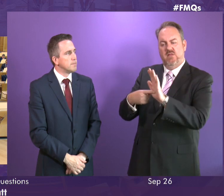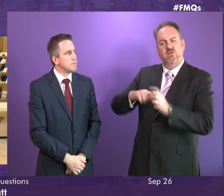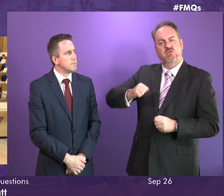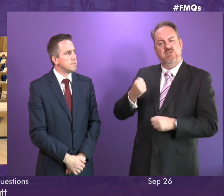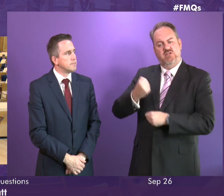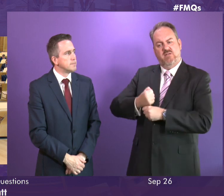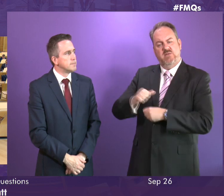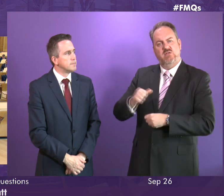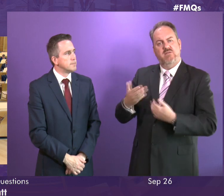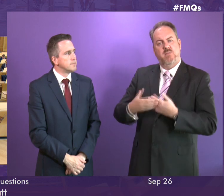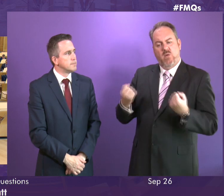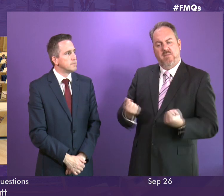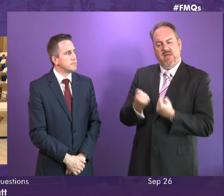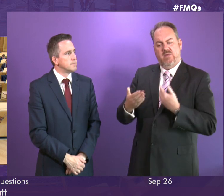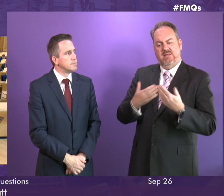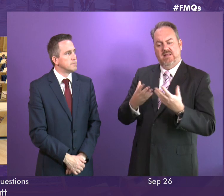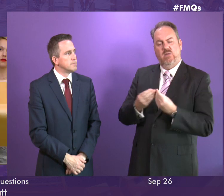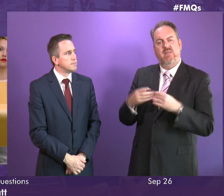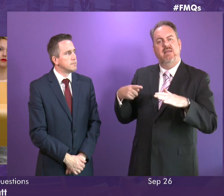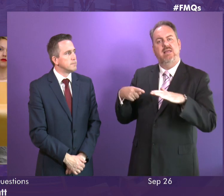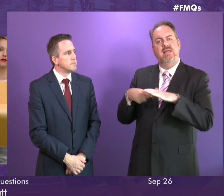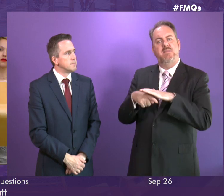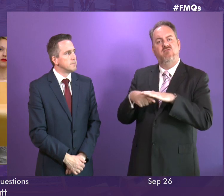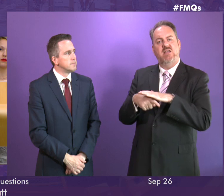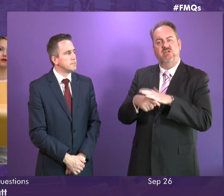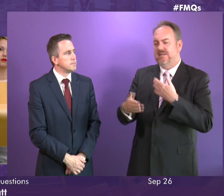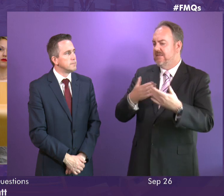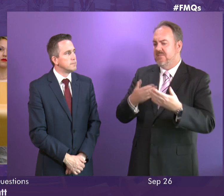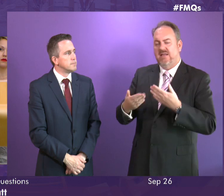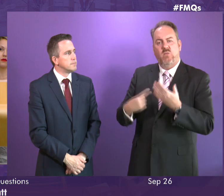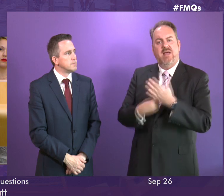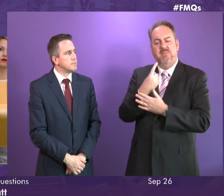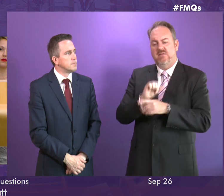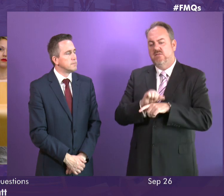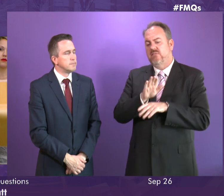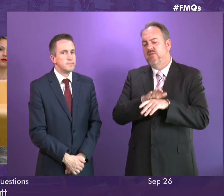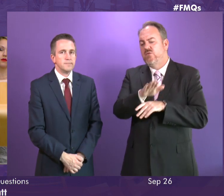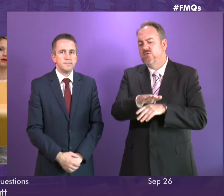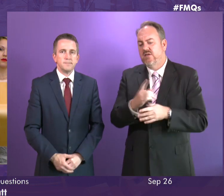greater powers over immigration, irrespective of the outcome of Brexit. Does the First Minister